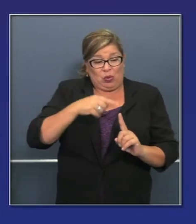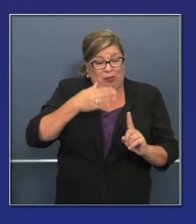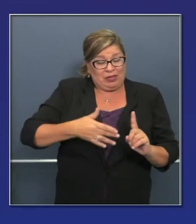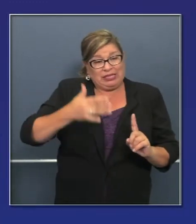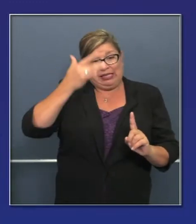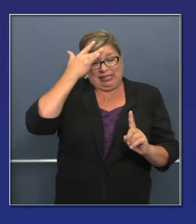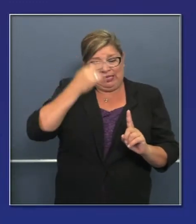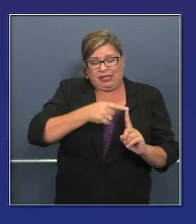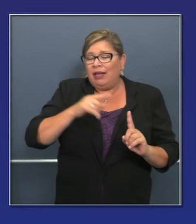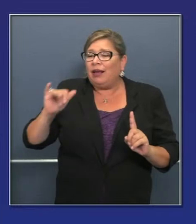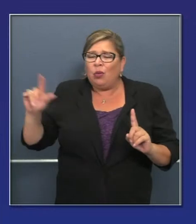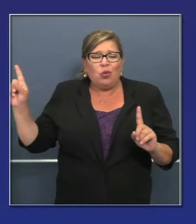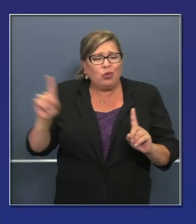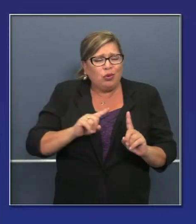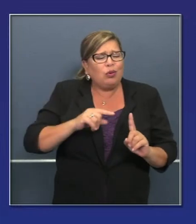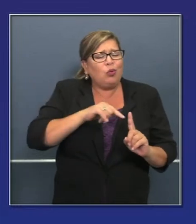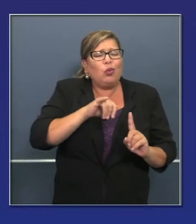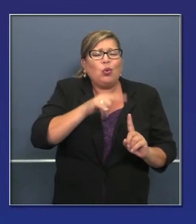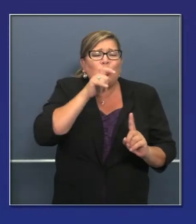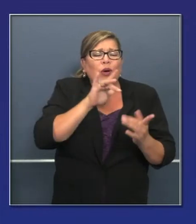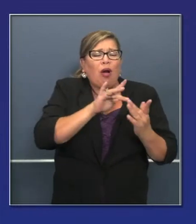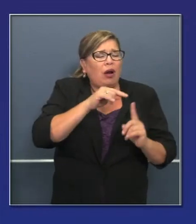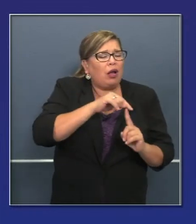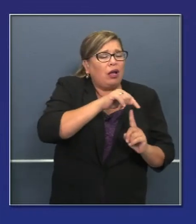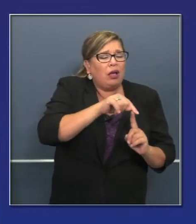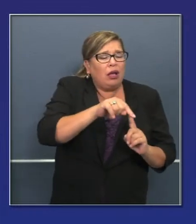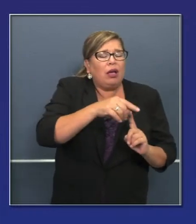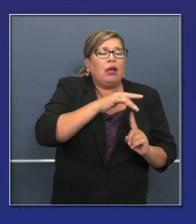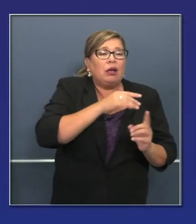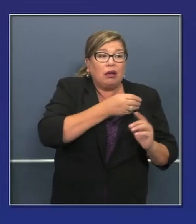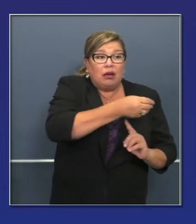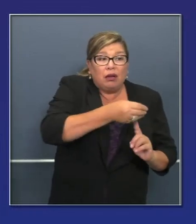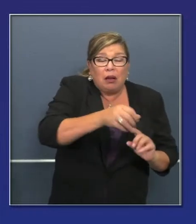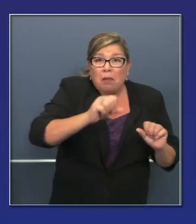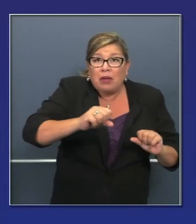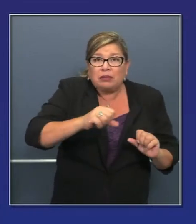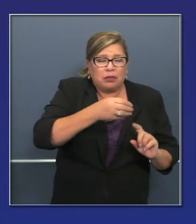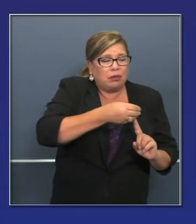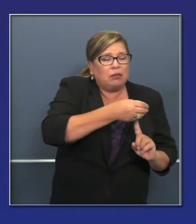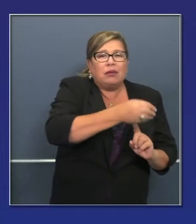state of California through County operations County Hospital systems we're building on that